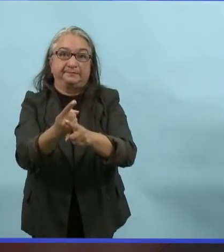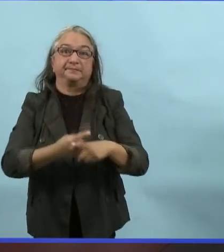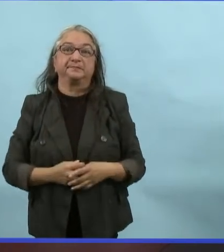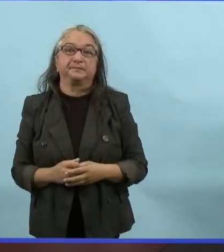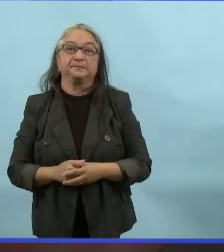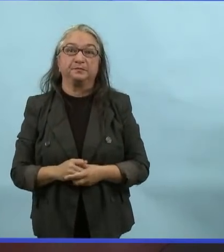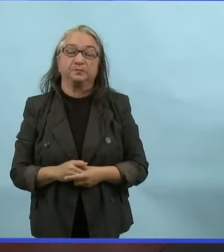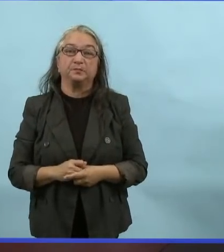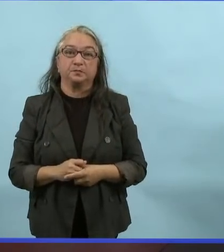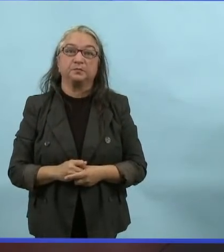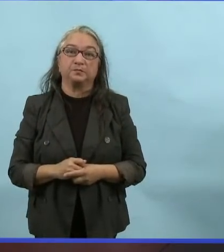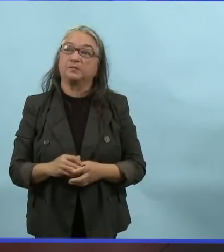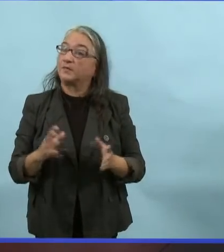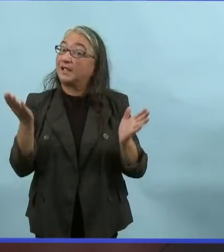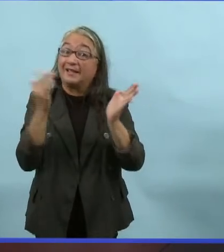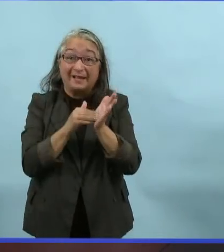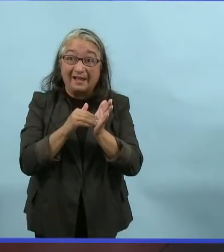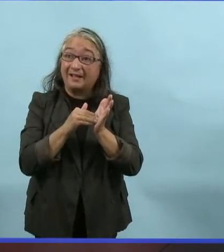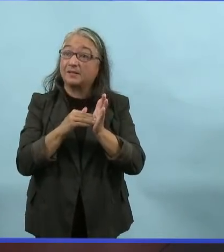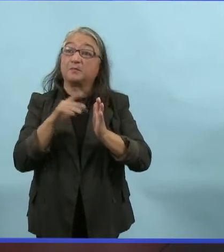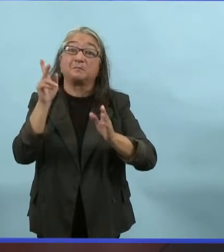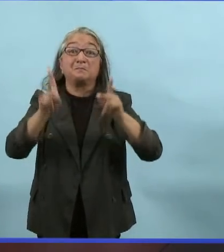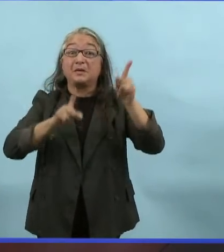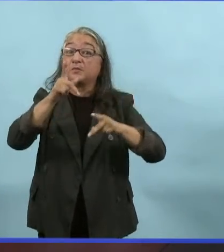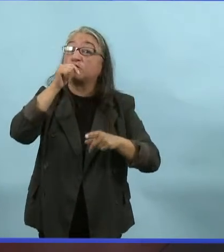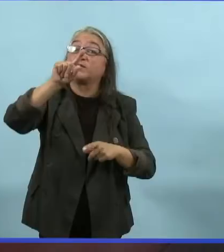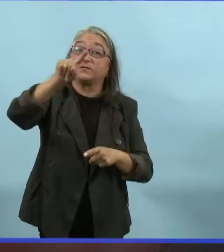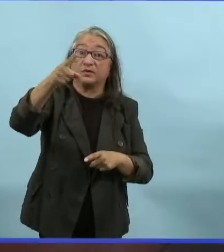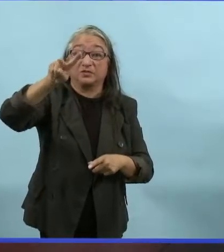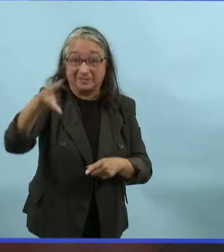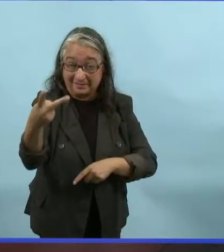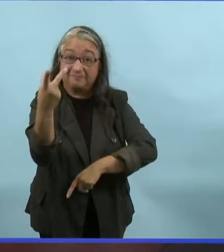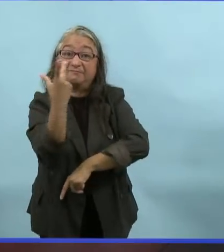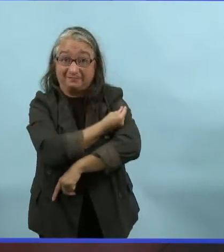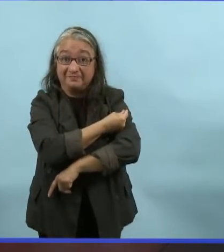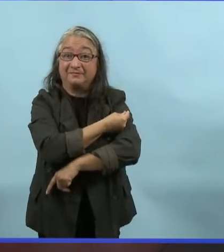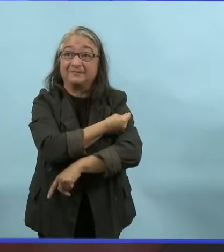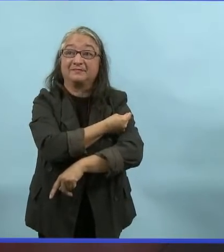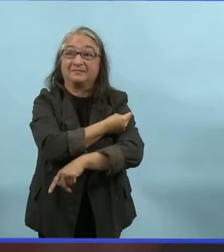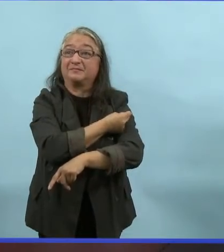we're seeing very very few people ending up in hospital or ICU and so it's